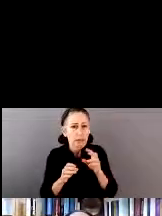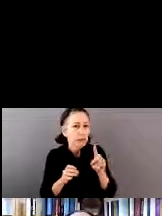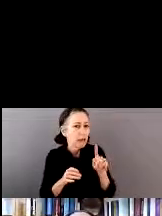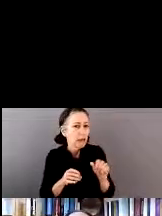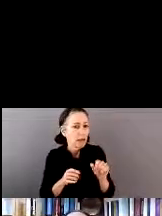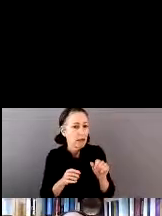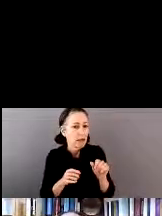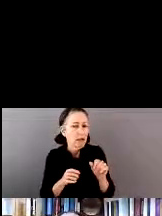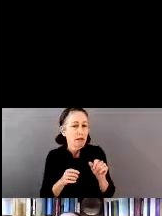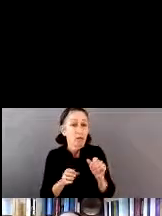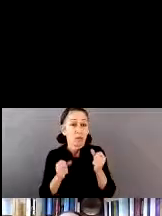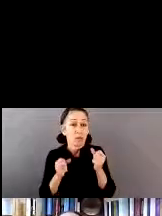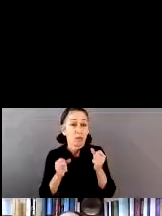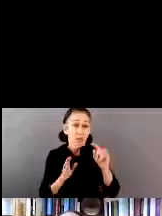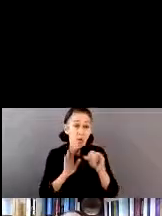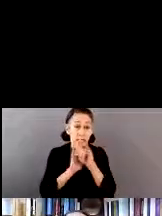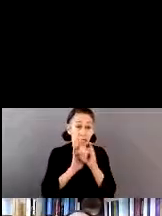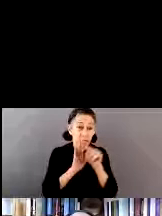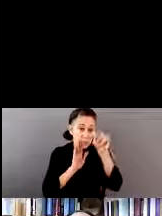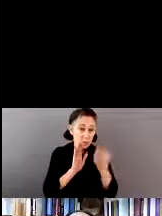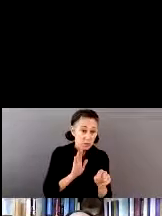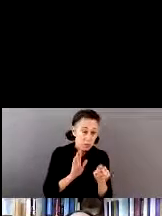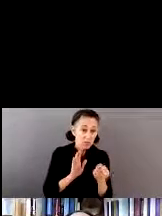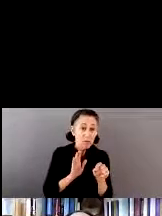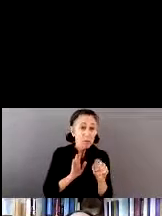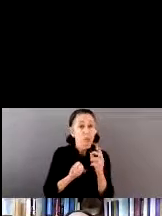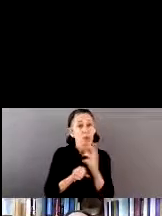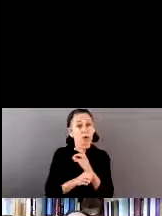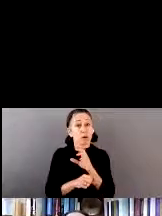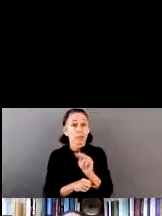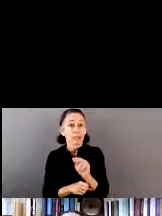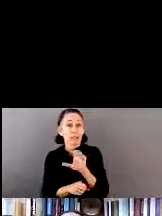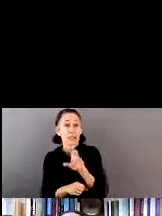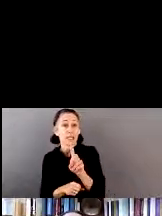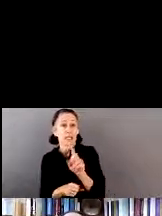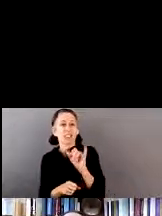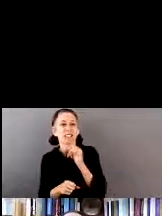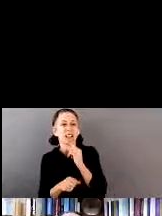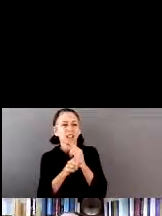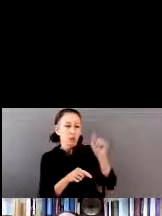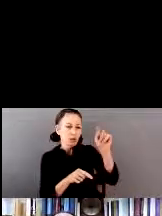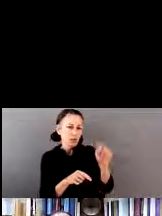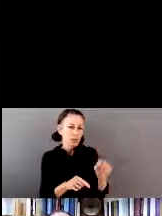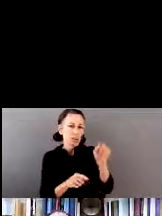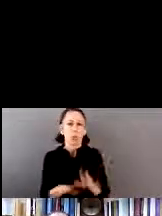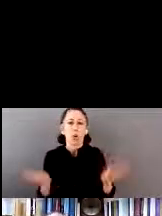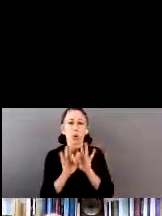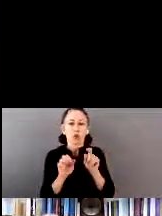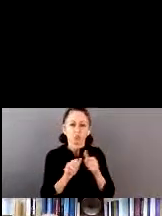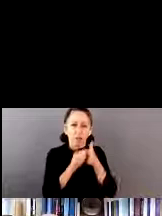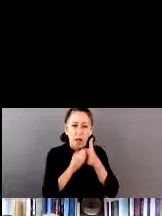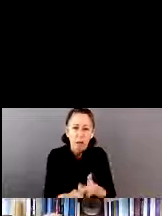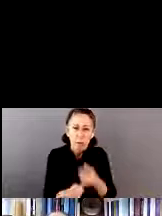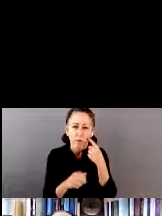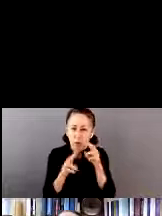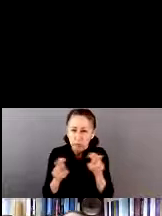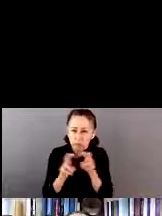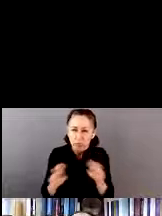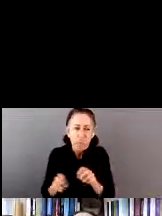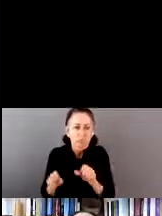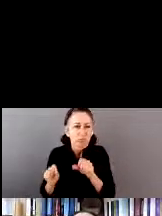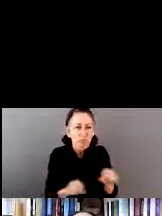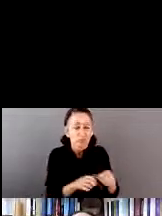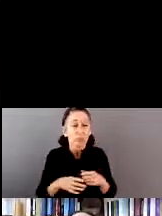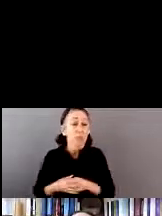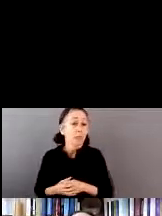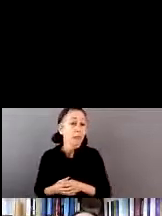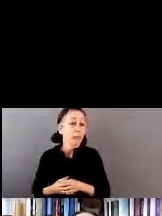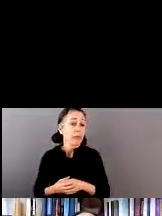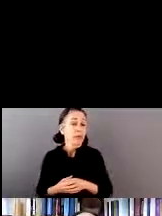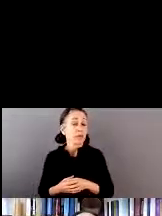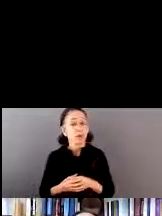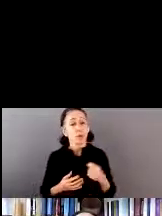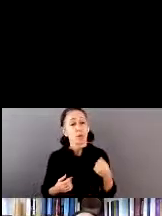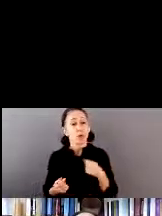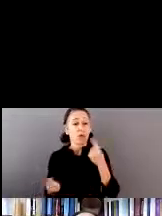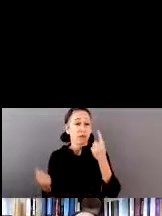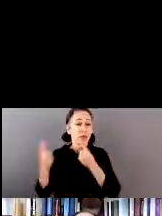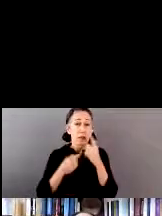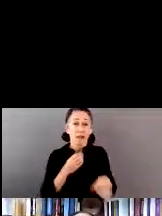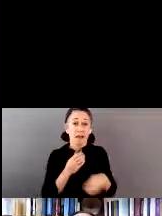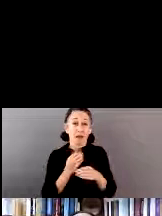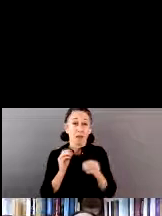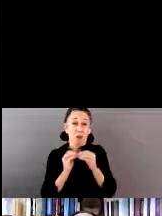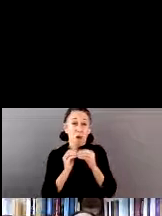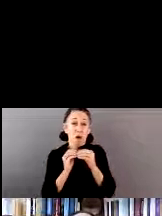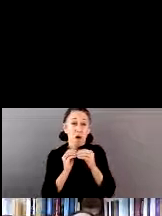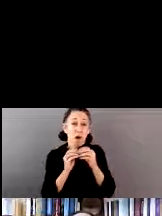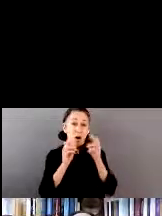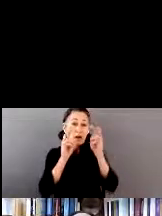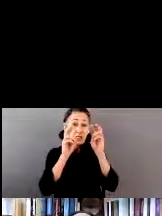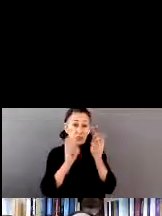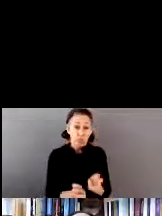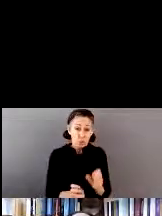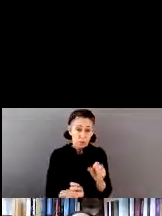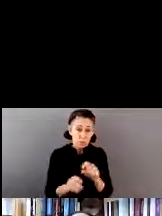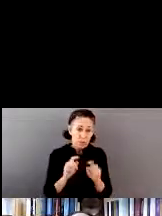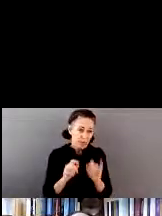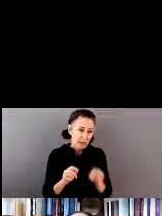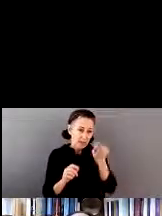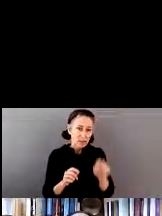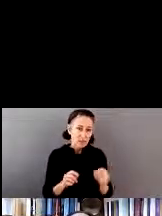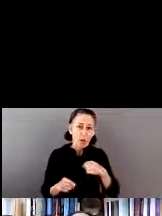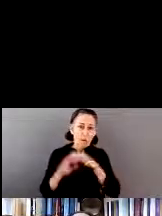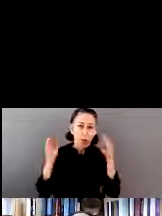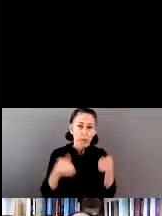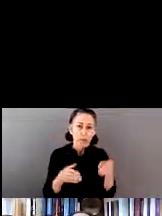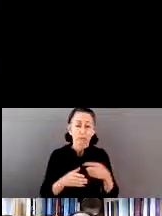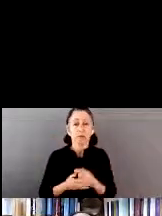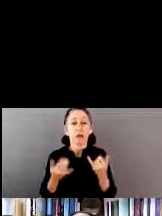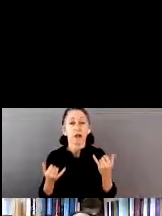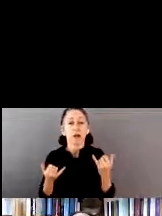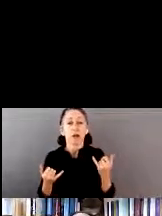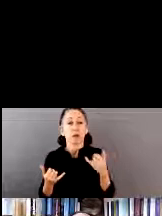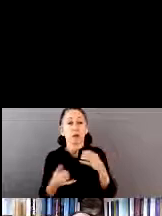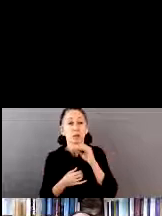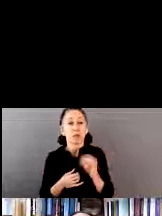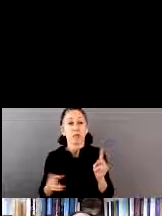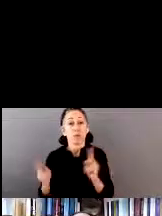National Council on Disability has a really great report that's oh, probably about 12 years old now. Yeah, 11 or 12 years. That looked at indicators. If we were tracking progress, what would we track based on available data.